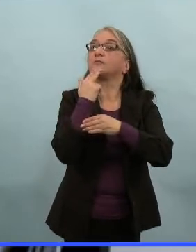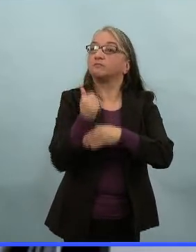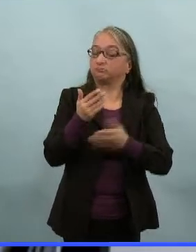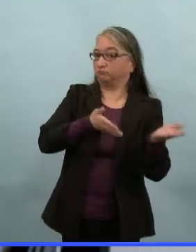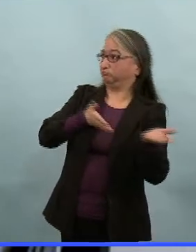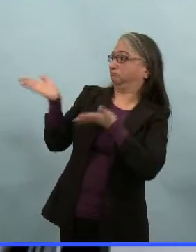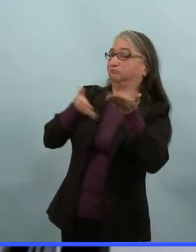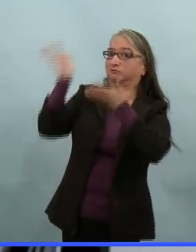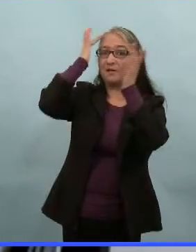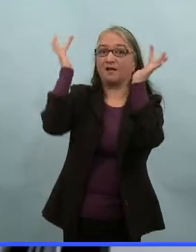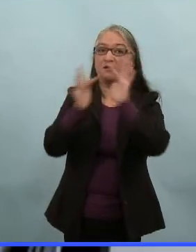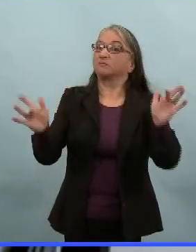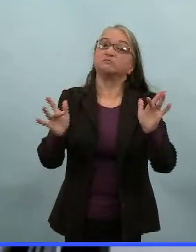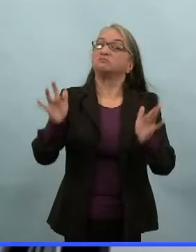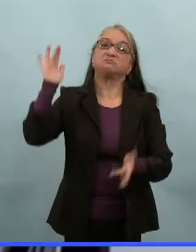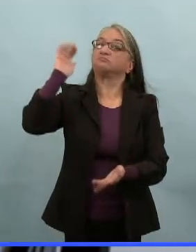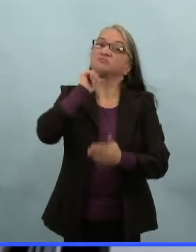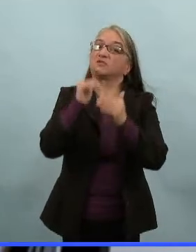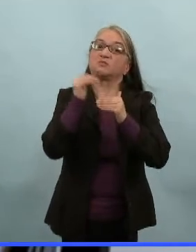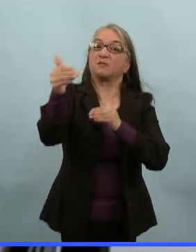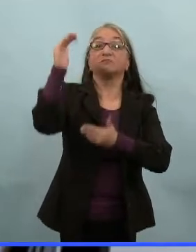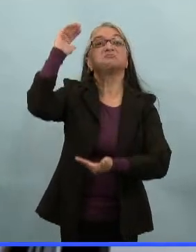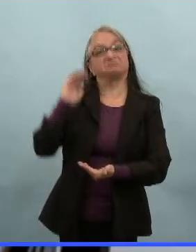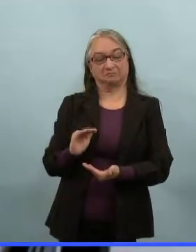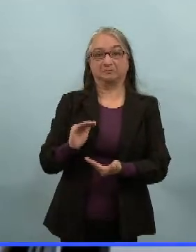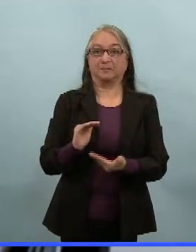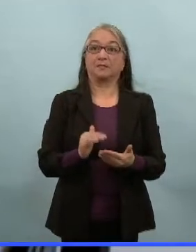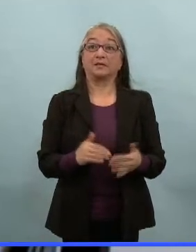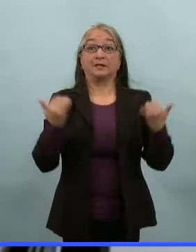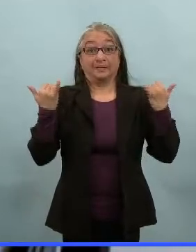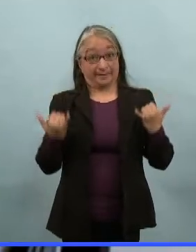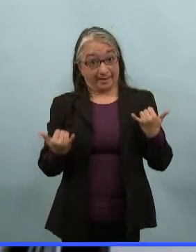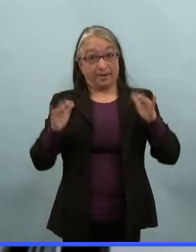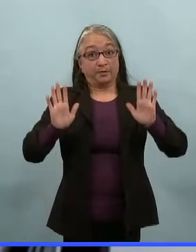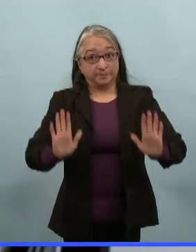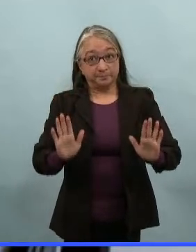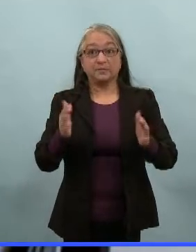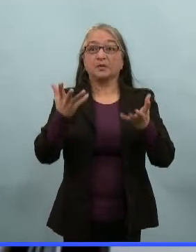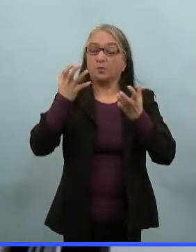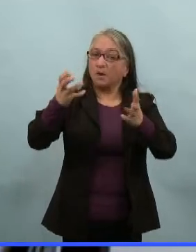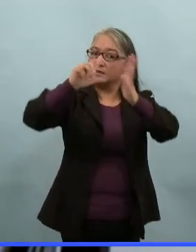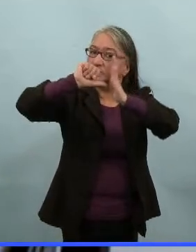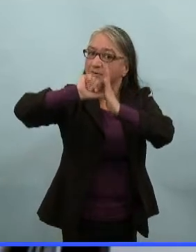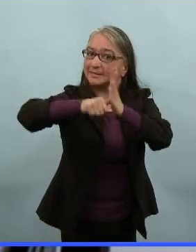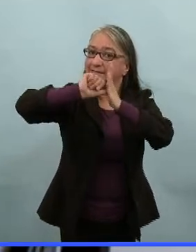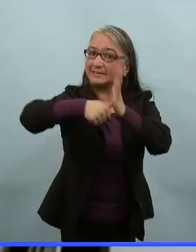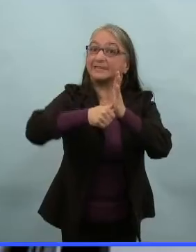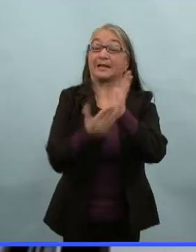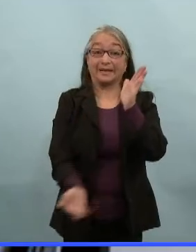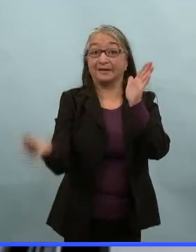but before i move to another topic i will highlight one more time that the booster works